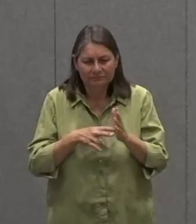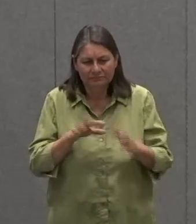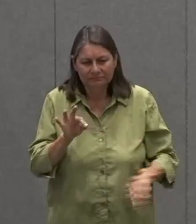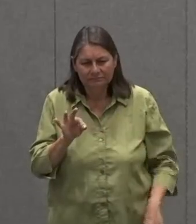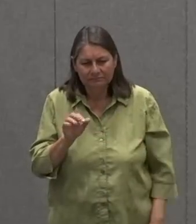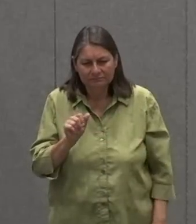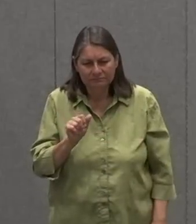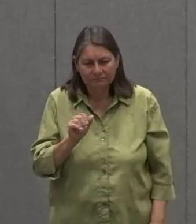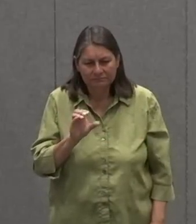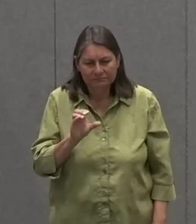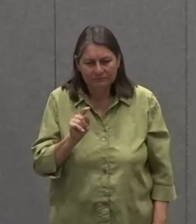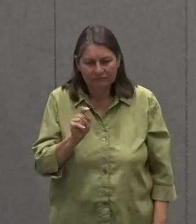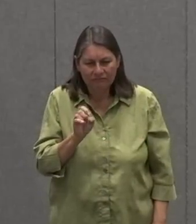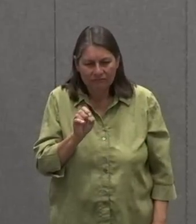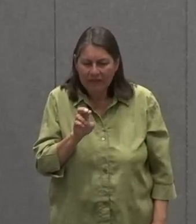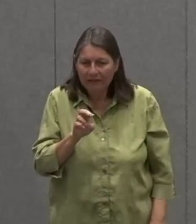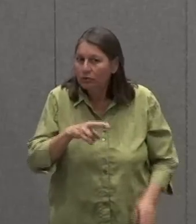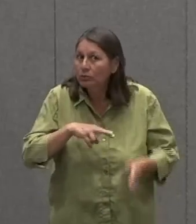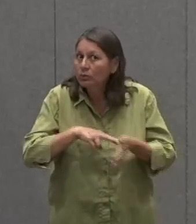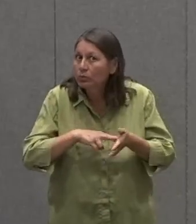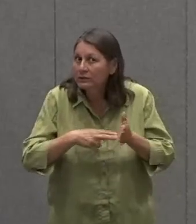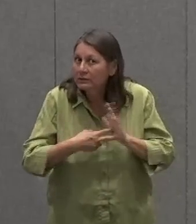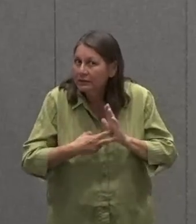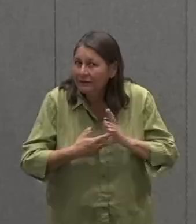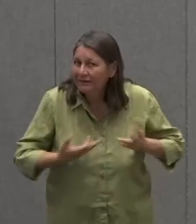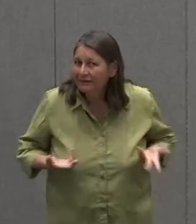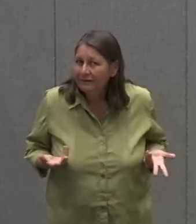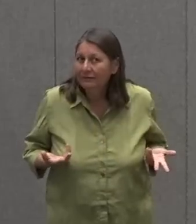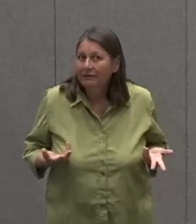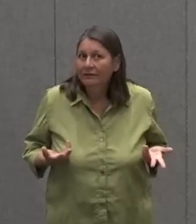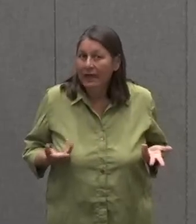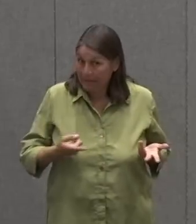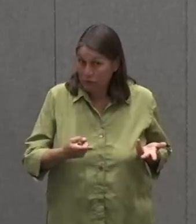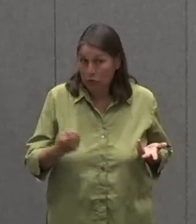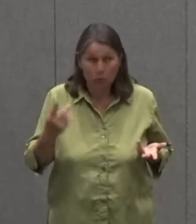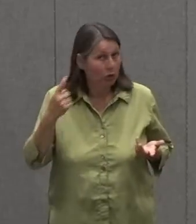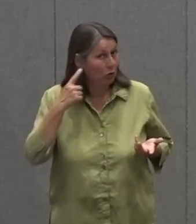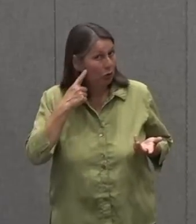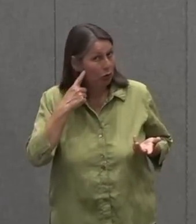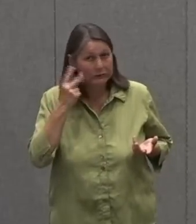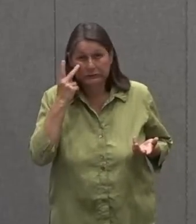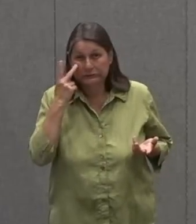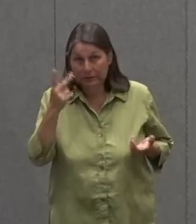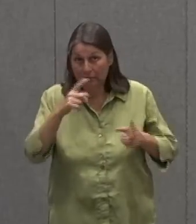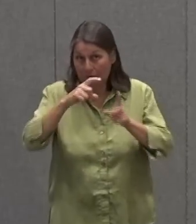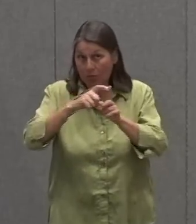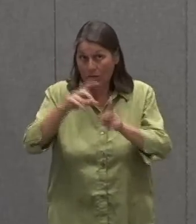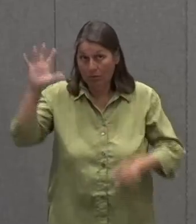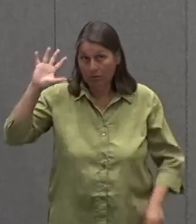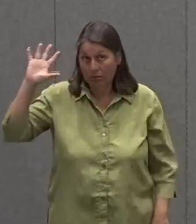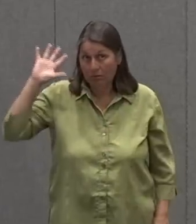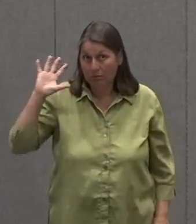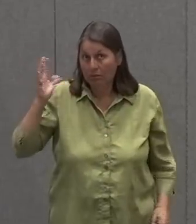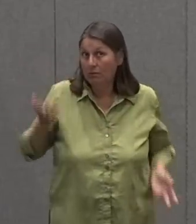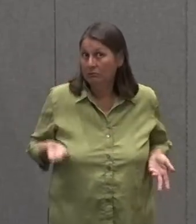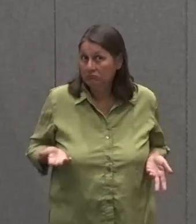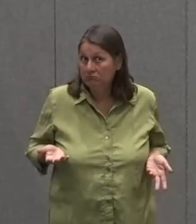Have you guys ever heard that concept, or that vocabulary term before? A factor? Huh.